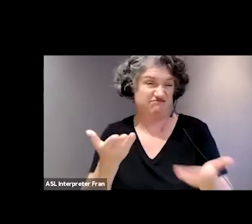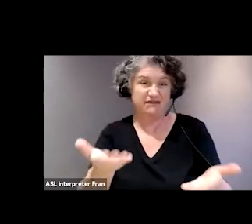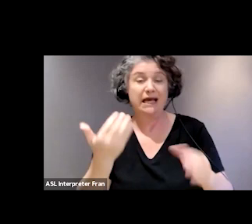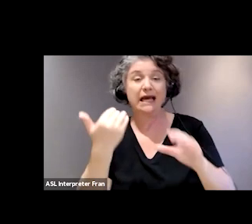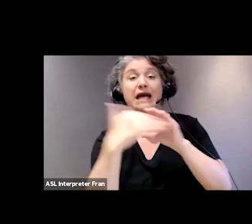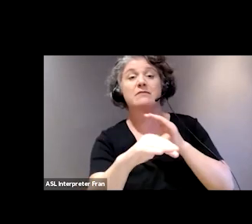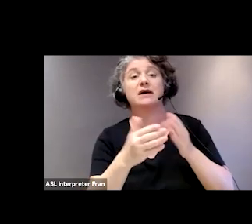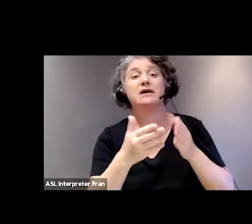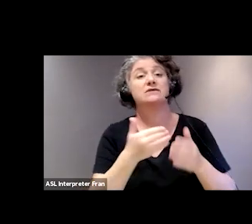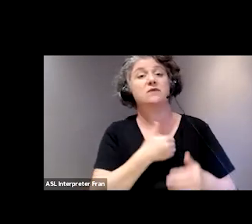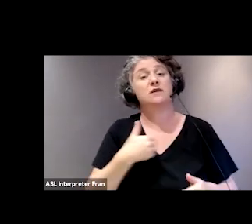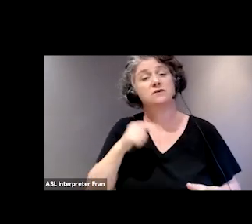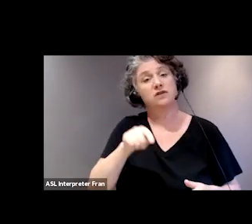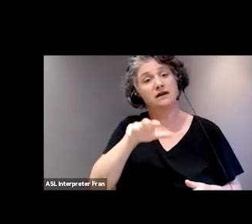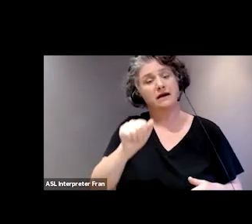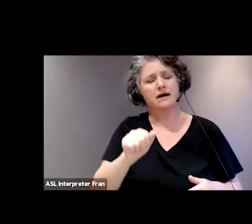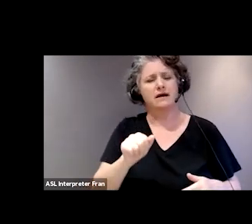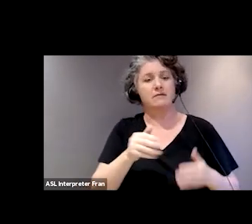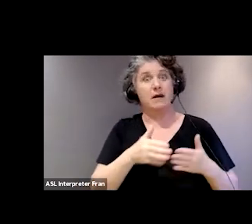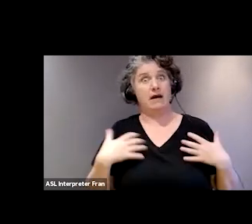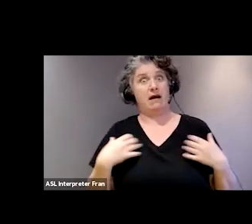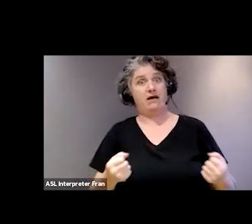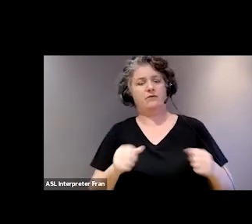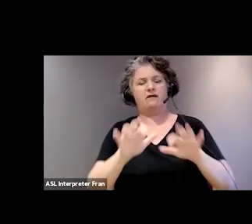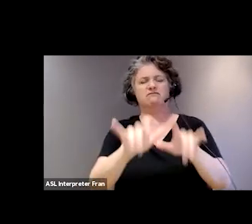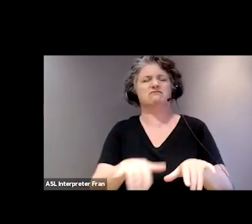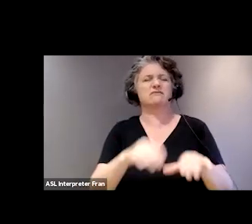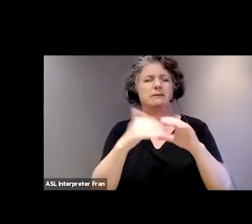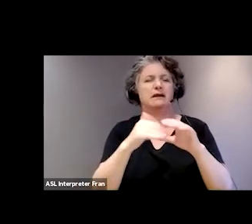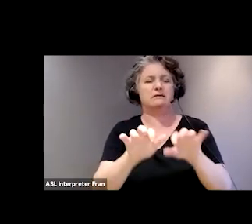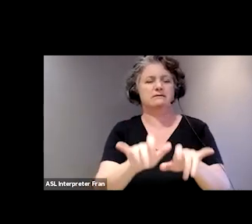those incidents it is putting other people behind you are not playing with the system so much. » WENDY PORCH: Thank you Razia , some like it is